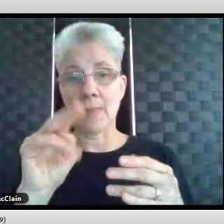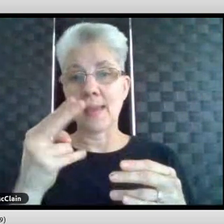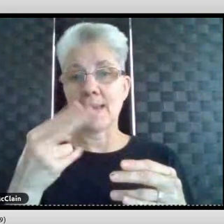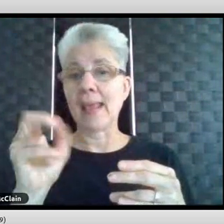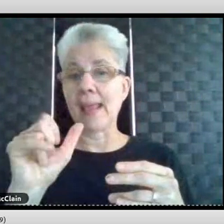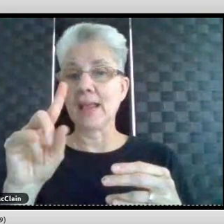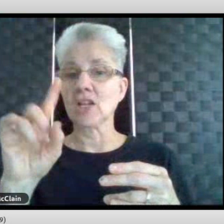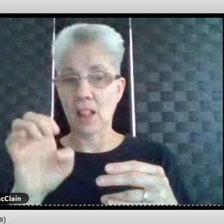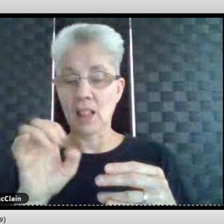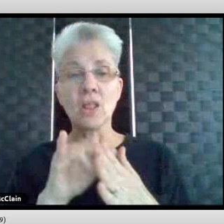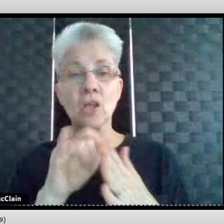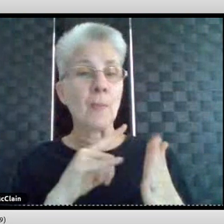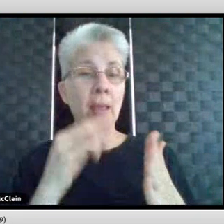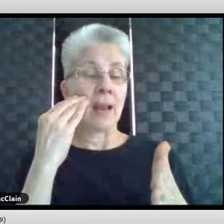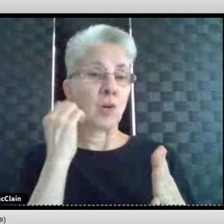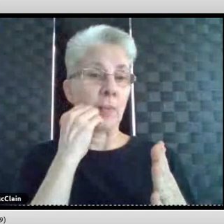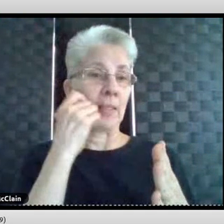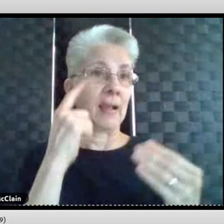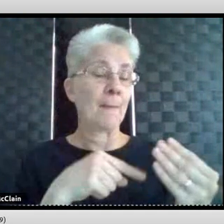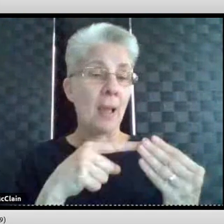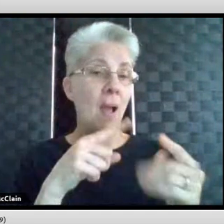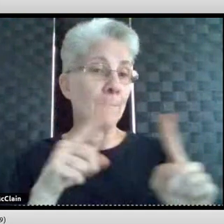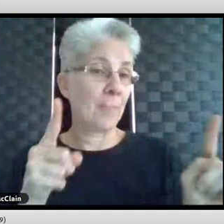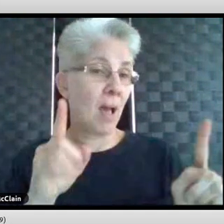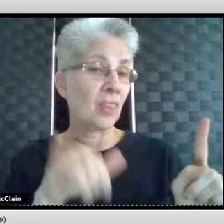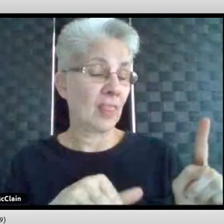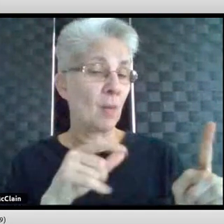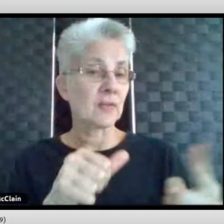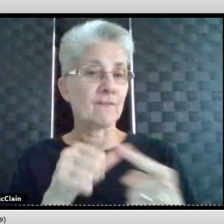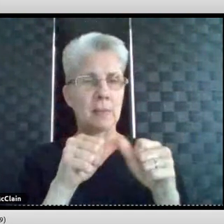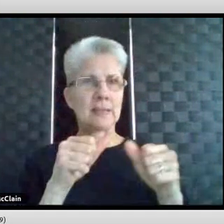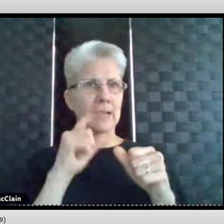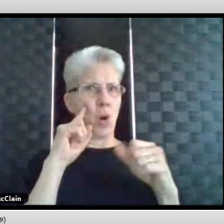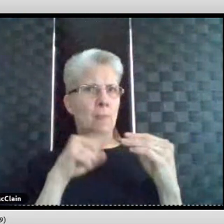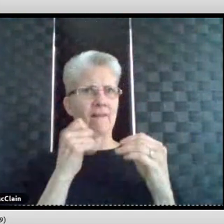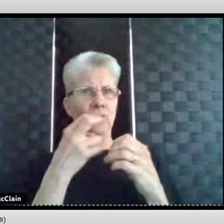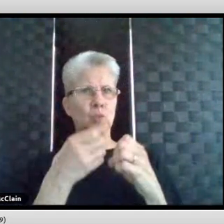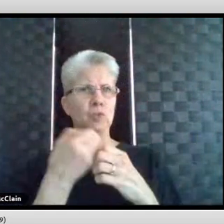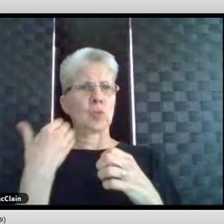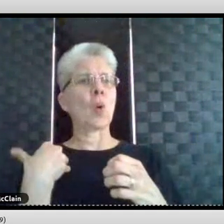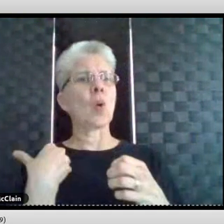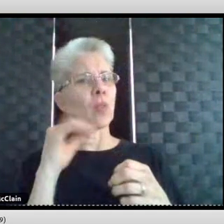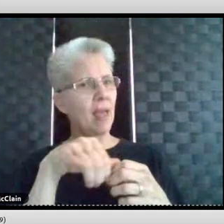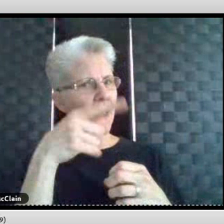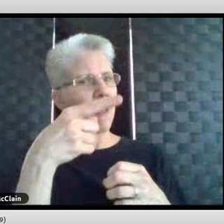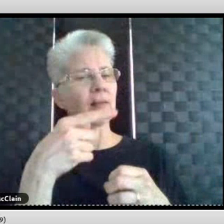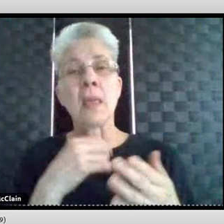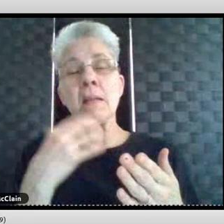which you might not normally think of, but that was the first place I heard of it a few years ago. You might not normally think of it up there,